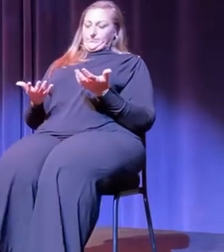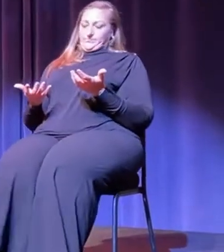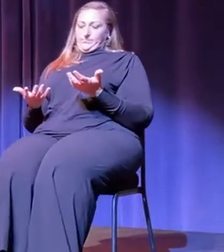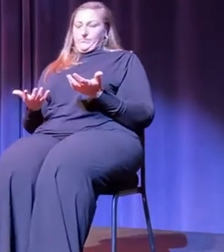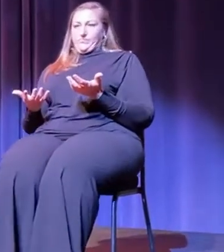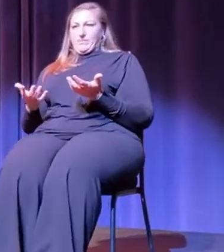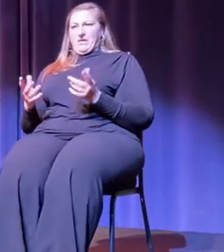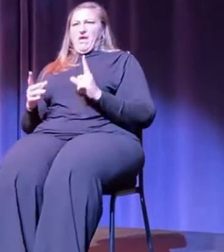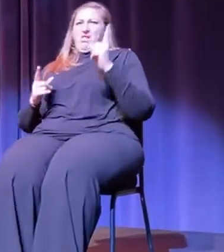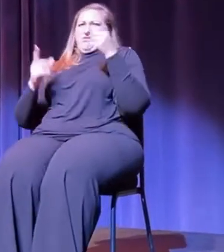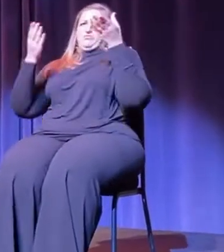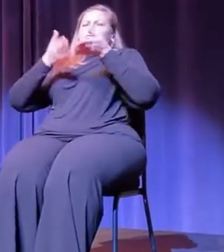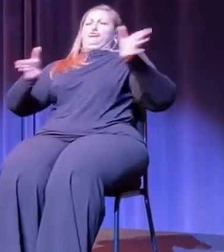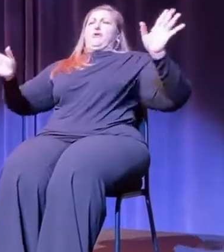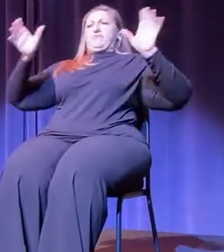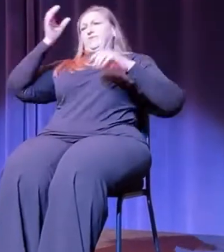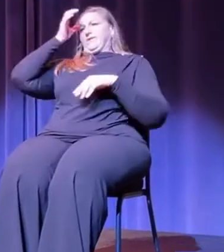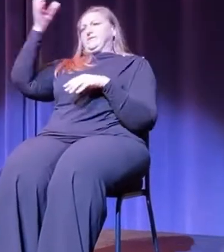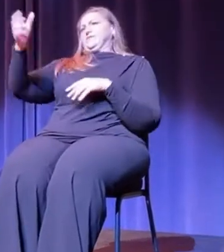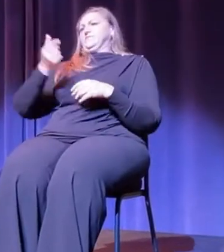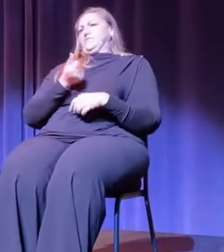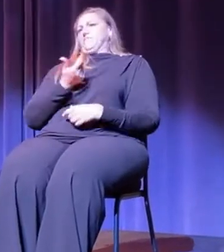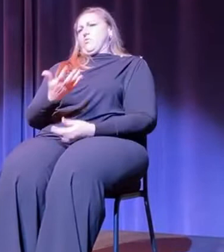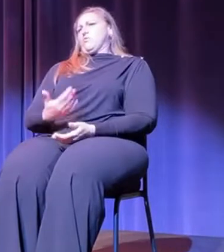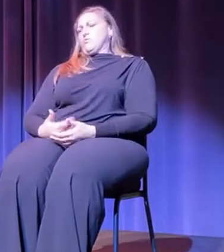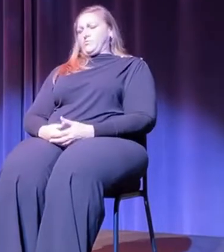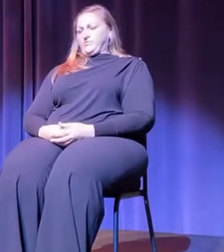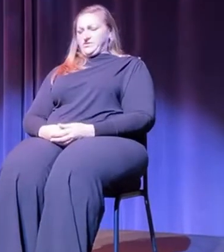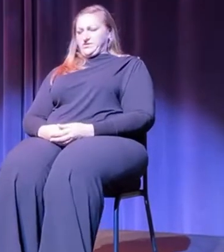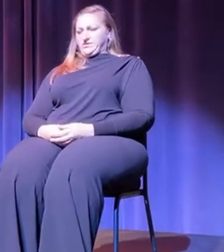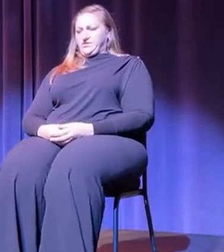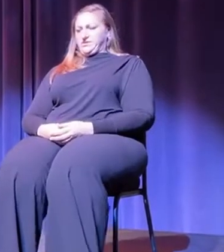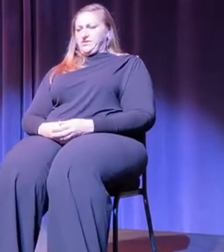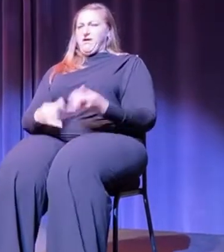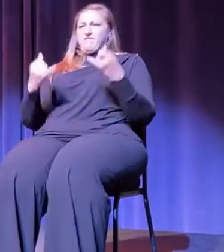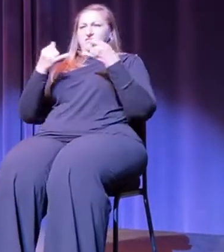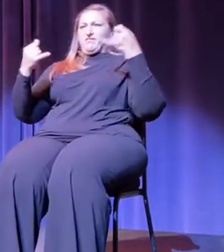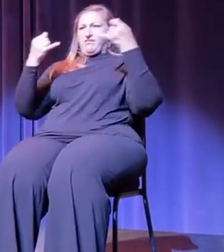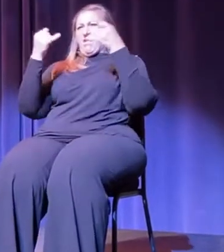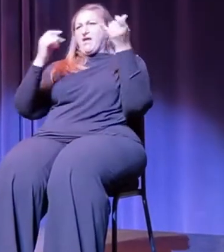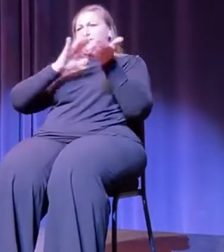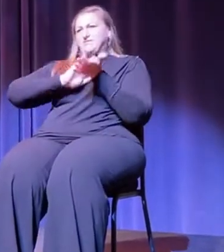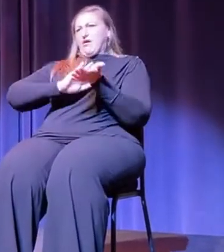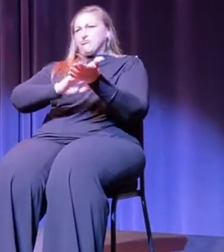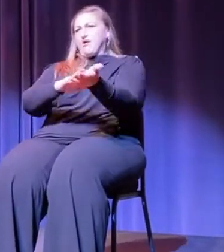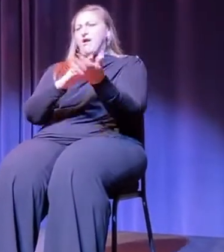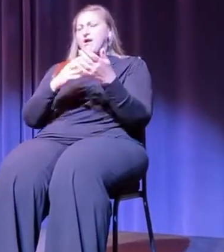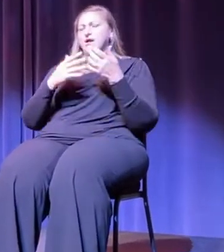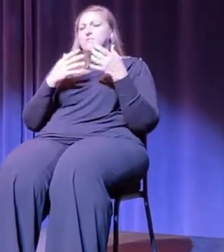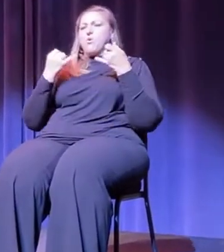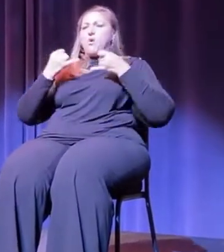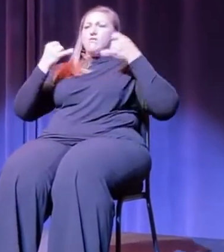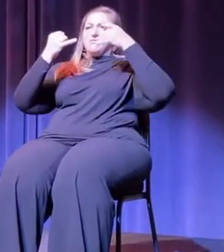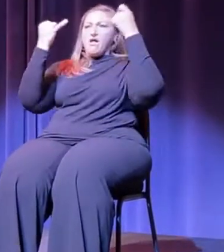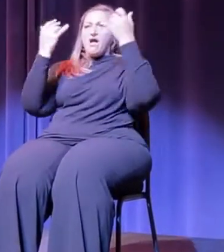one, there's like a general conception of poems as lines that rhyme or lines and pieces